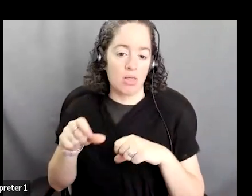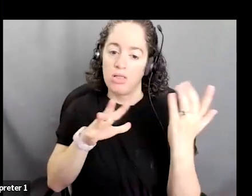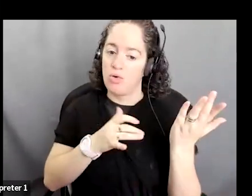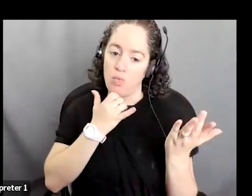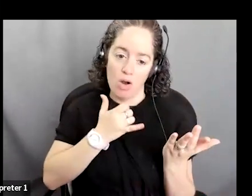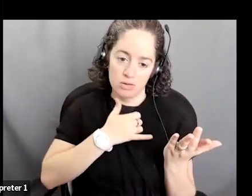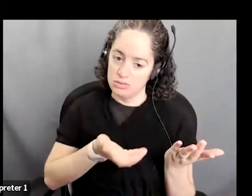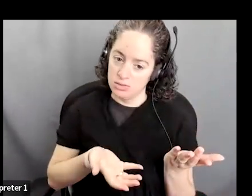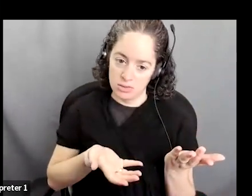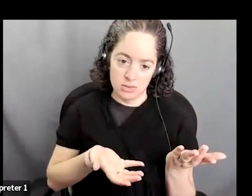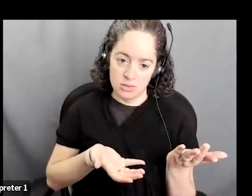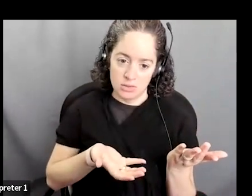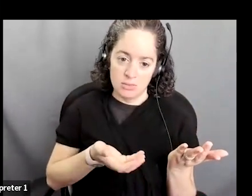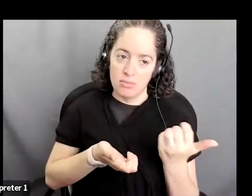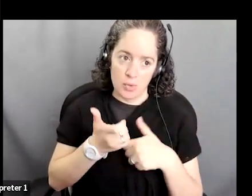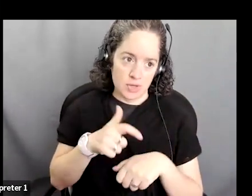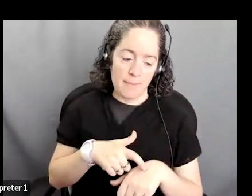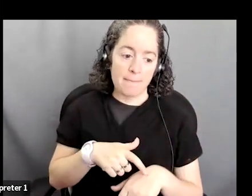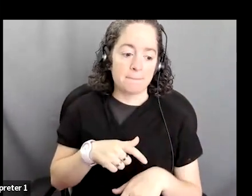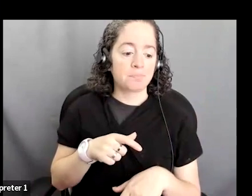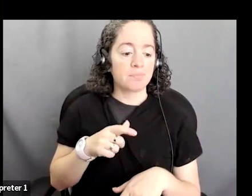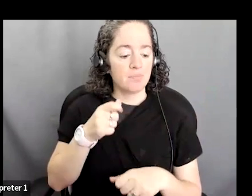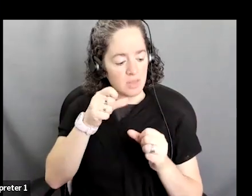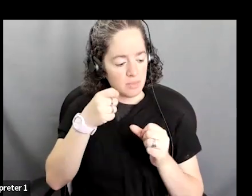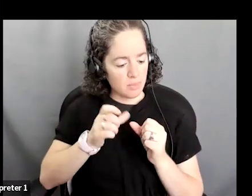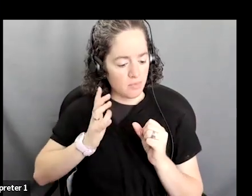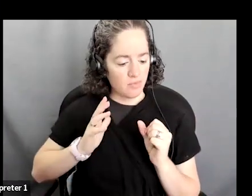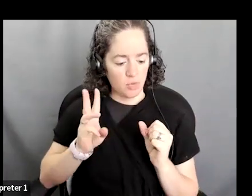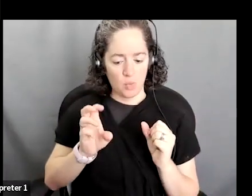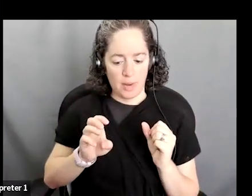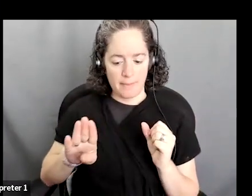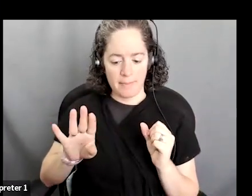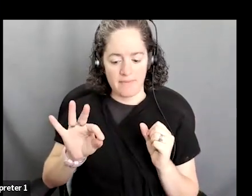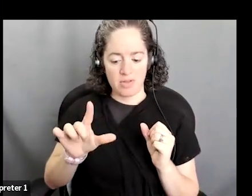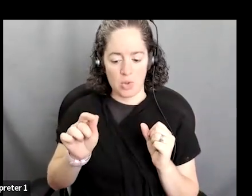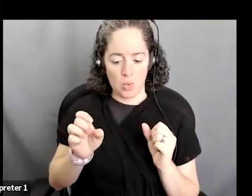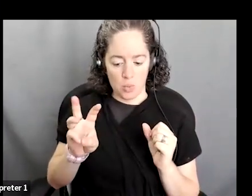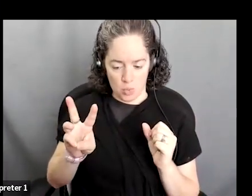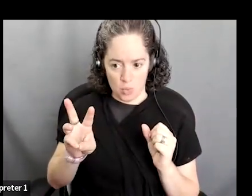I remember I was looking at Webflow and they do that material design thing.